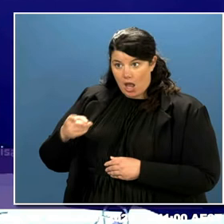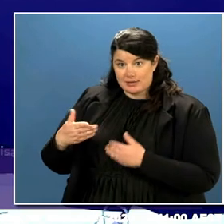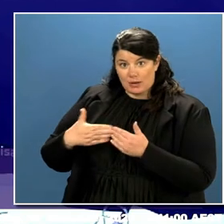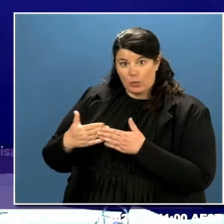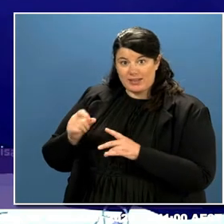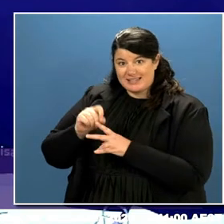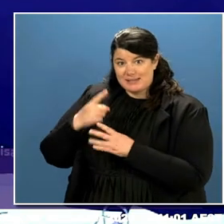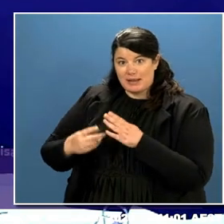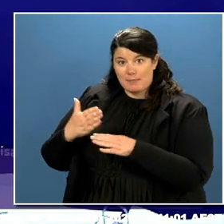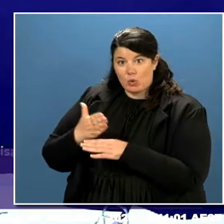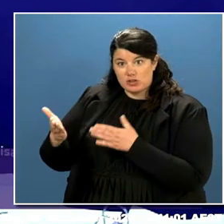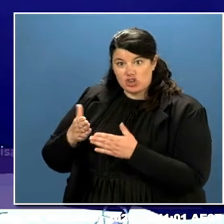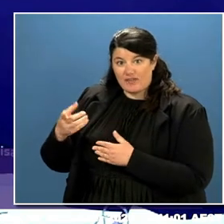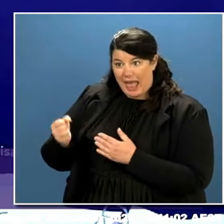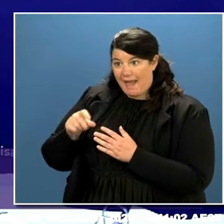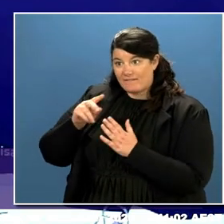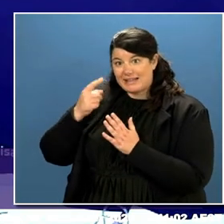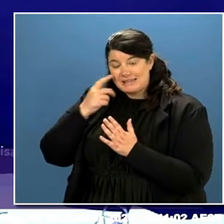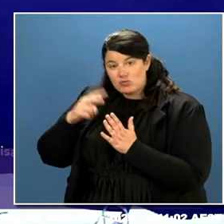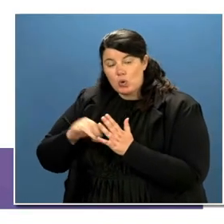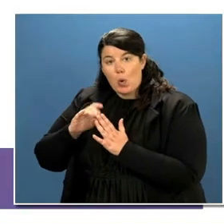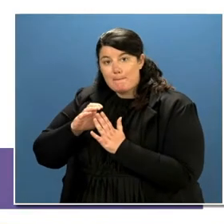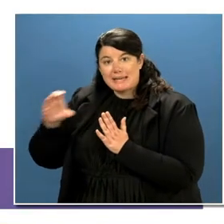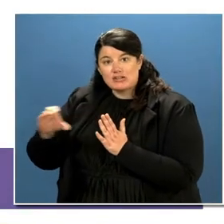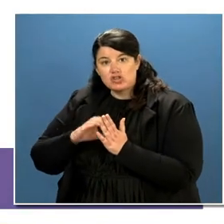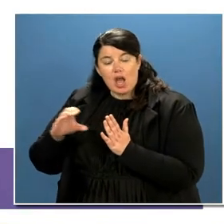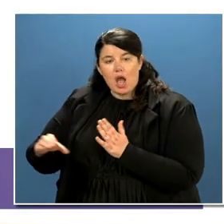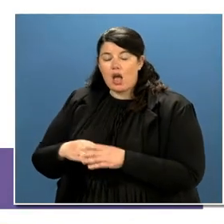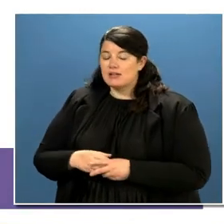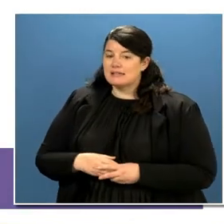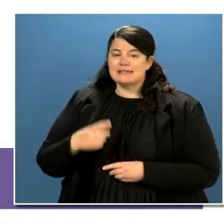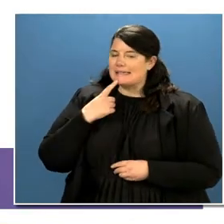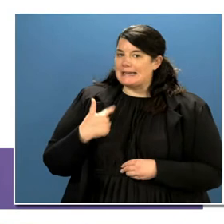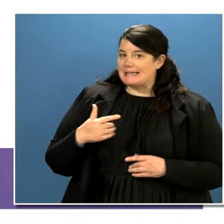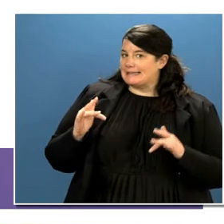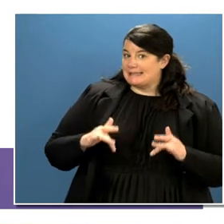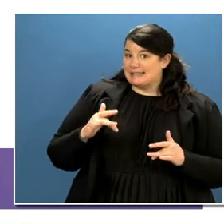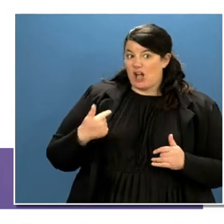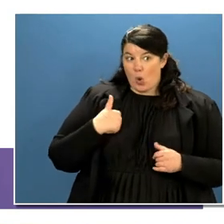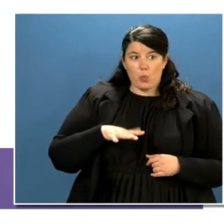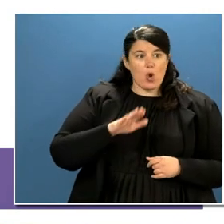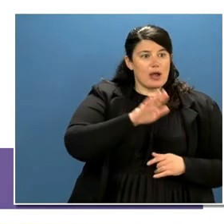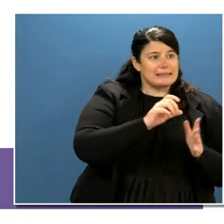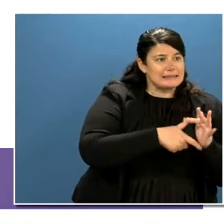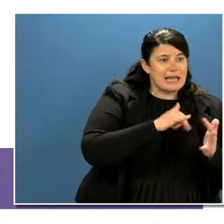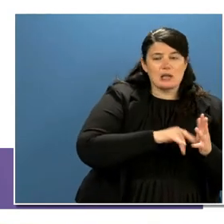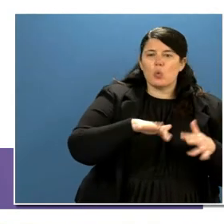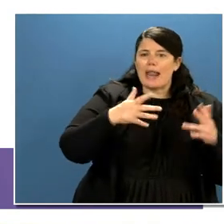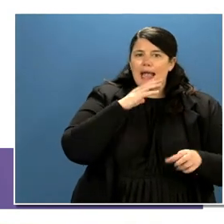Not yet, but we're wanting to do that. We want to go to the employers or DES or anyone who wants to do the Easy Read